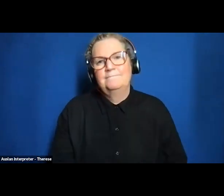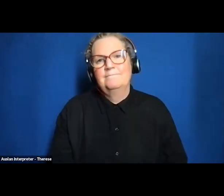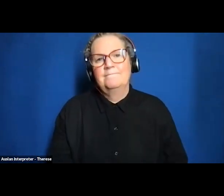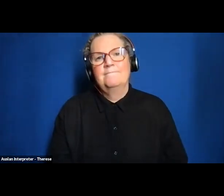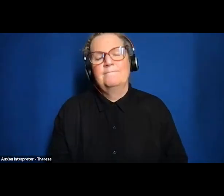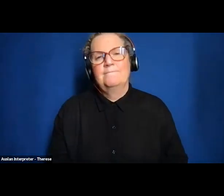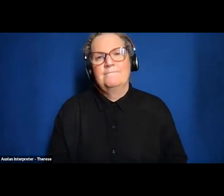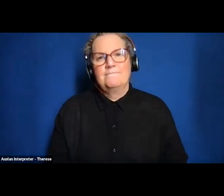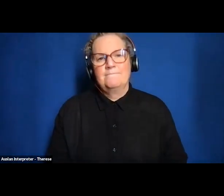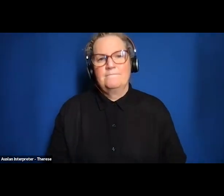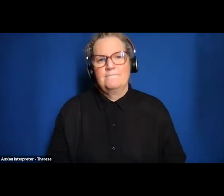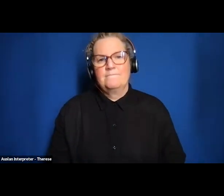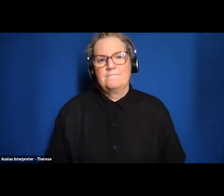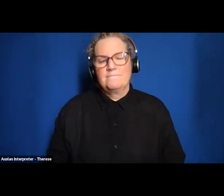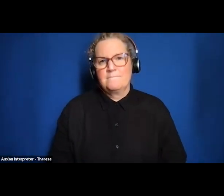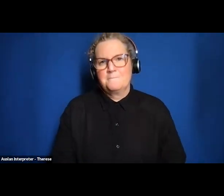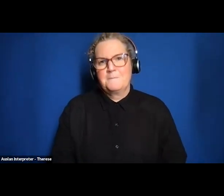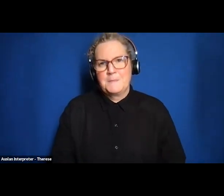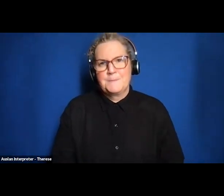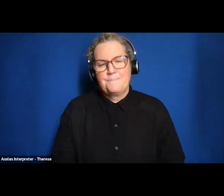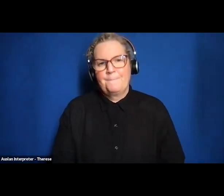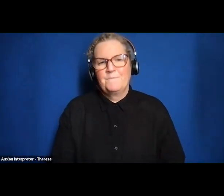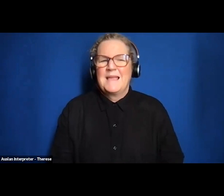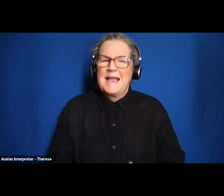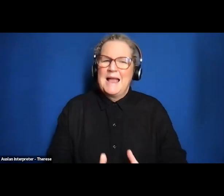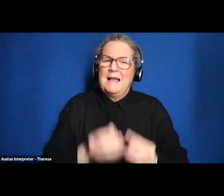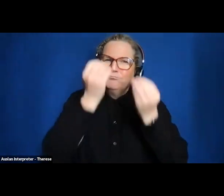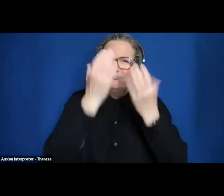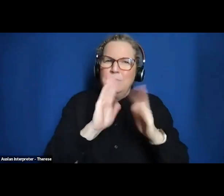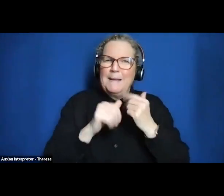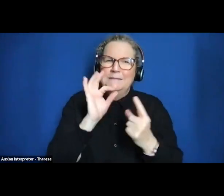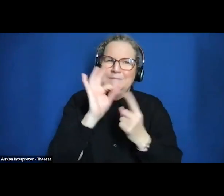These are very specific examples that show how currently governments